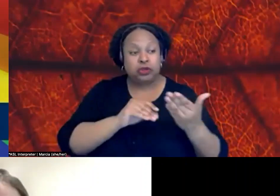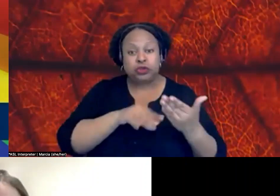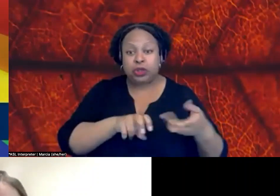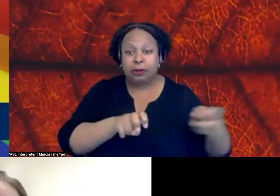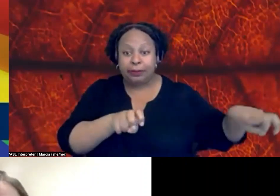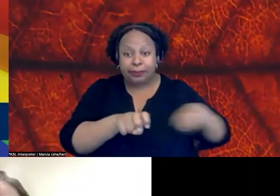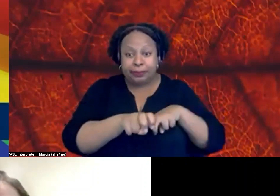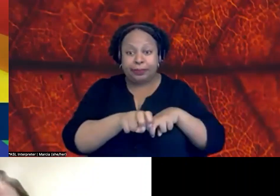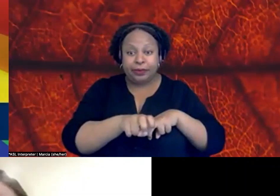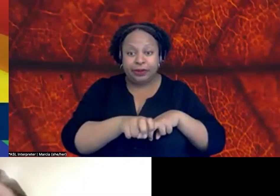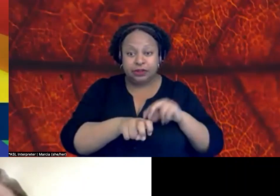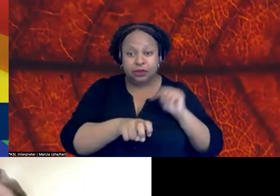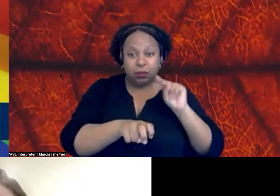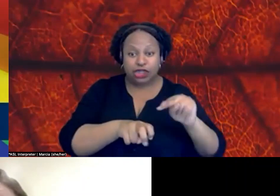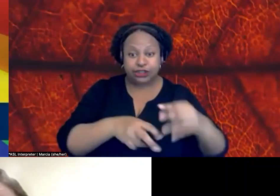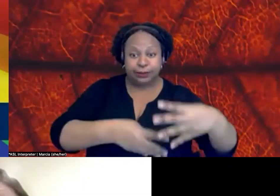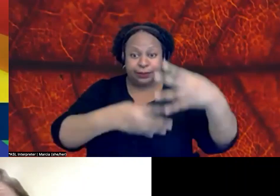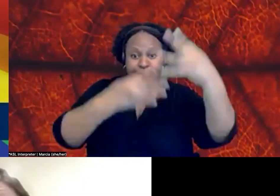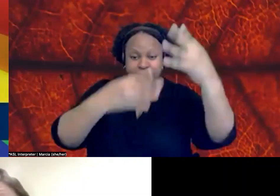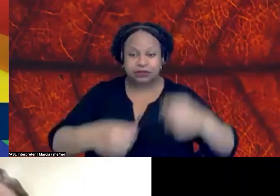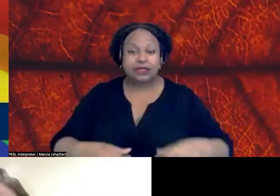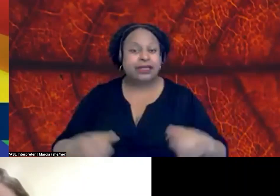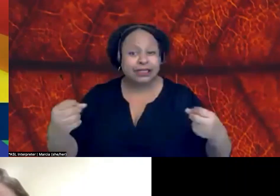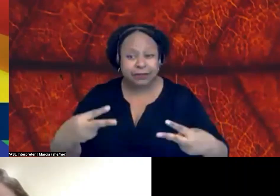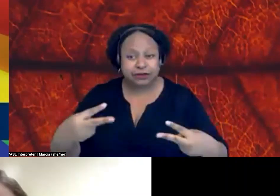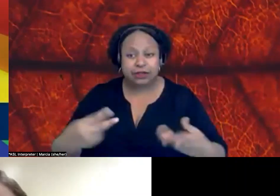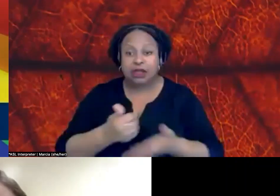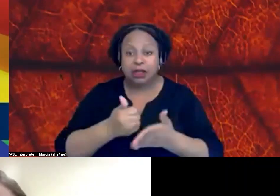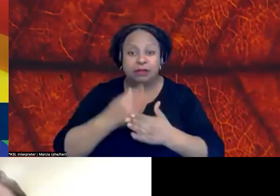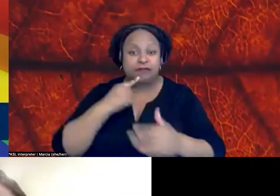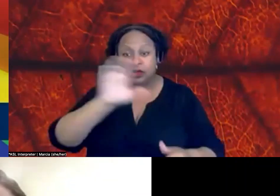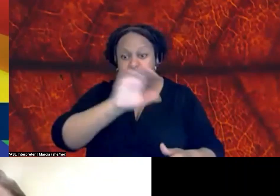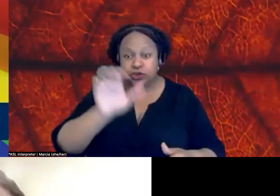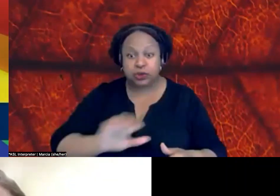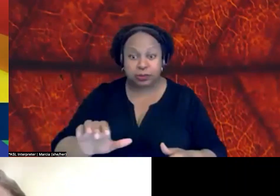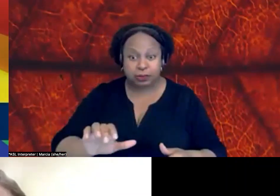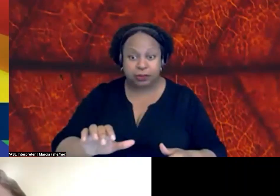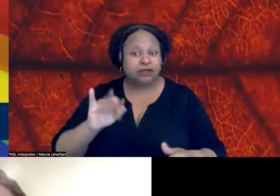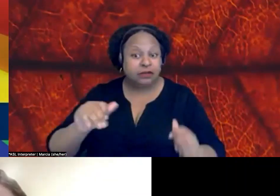the closed captioning has been helpful on Zoom when we have a live person doing it.